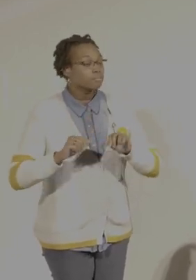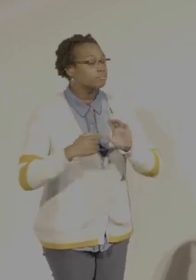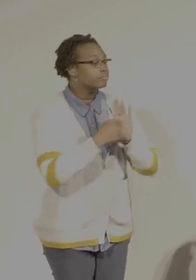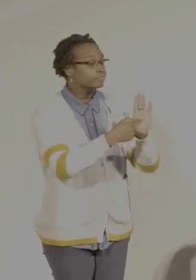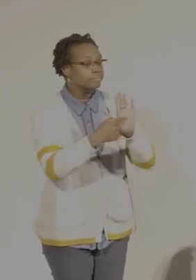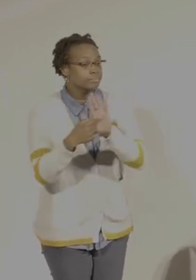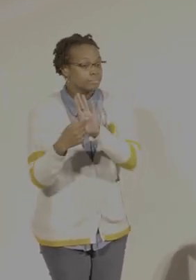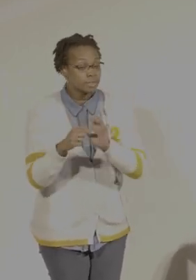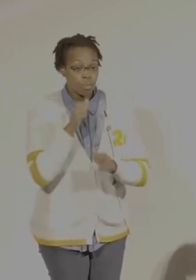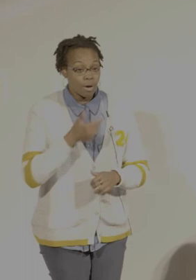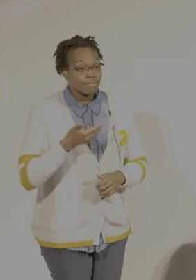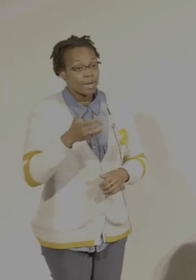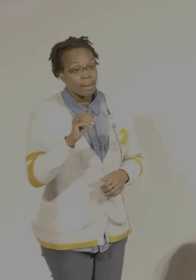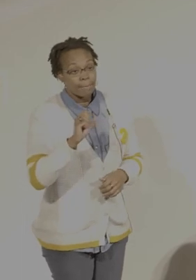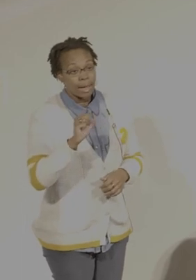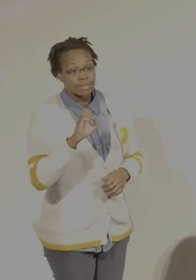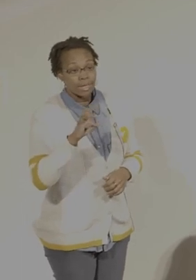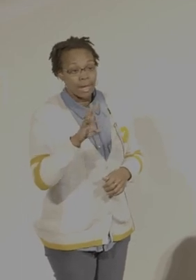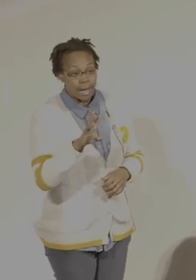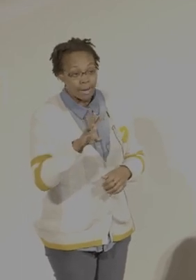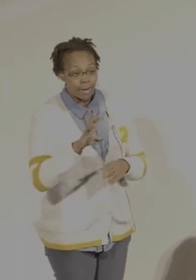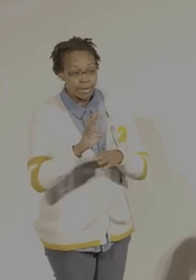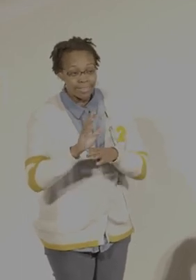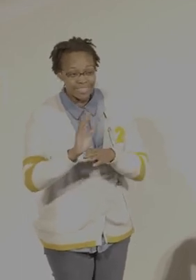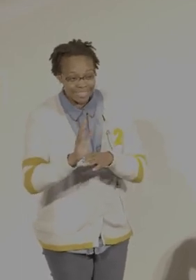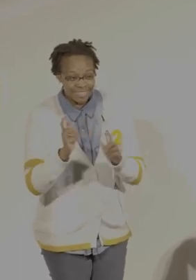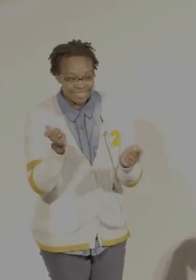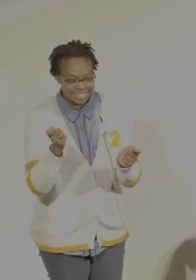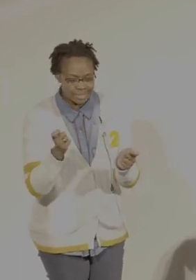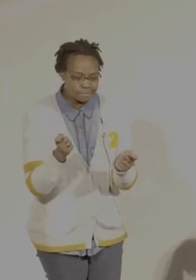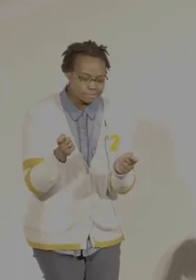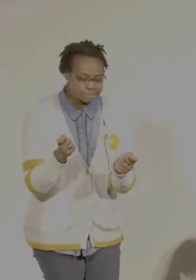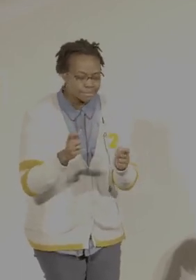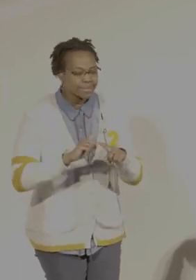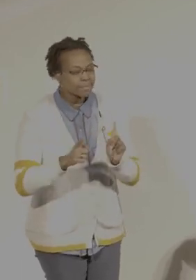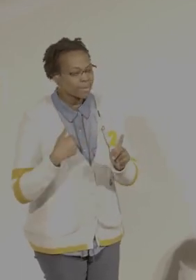I don't think we'll be invited to the Moscow Film Festival, but we're very...